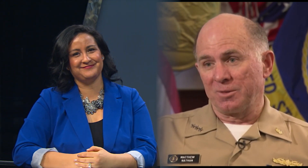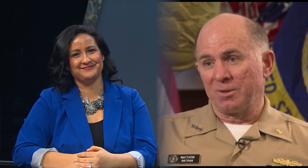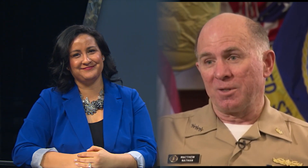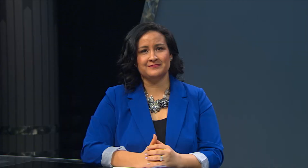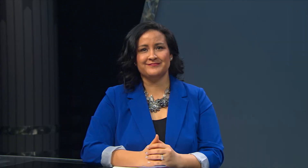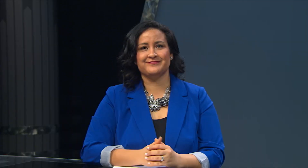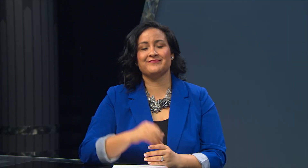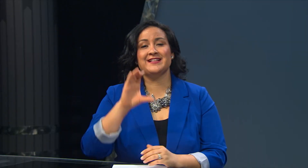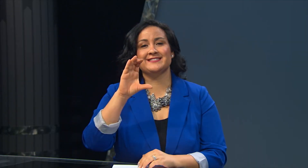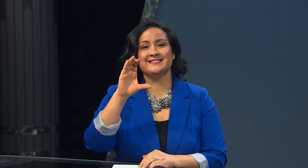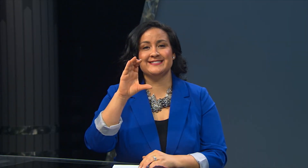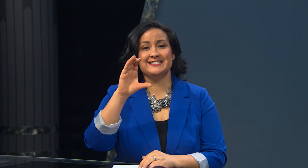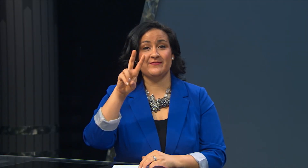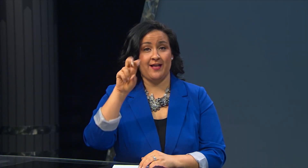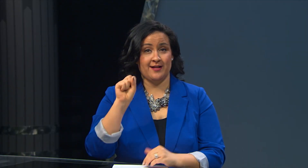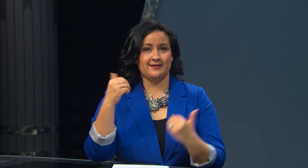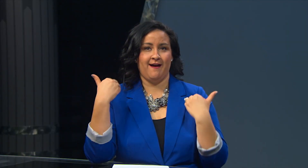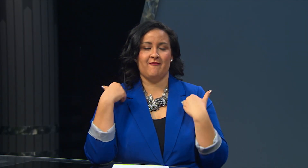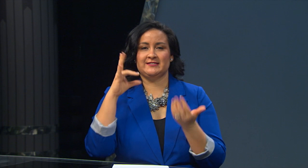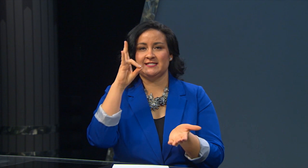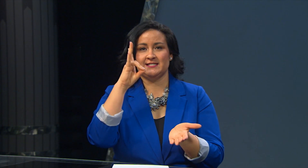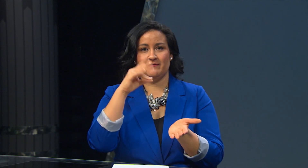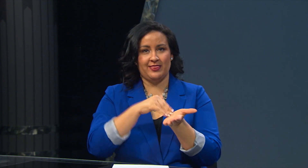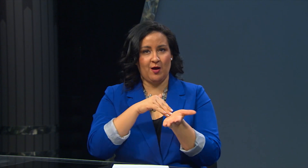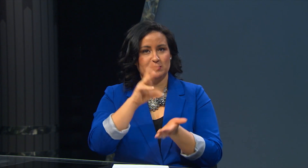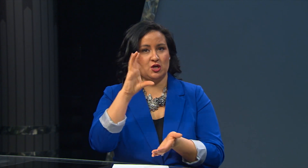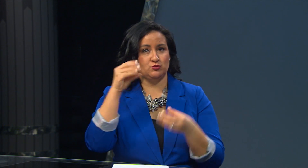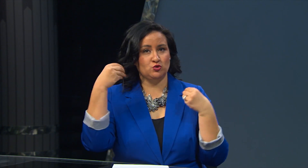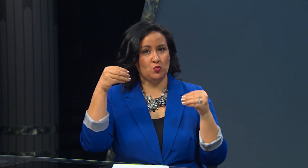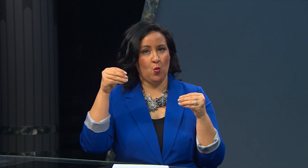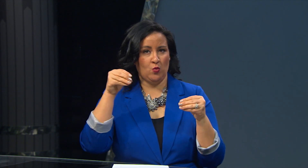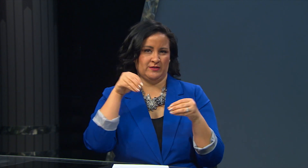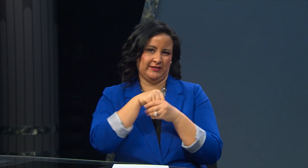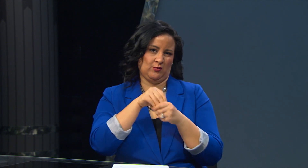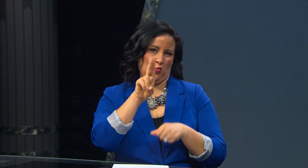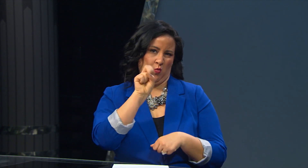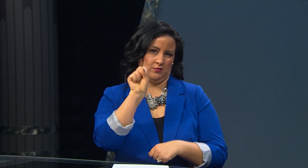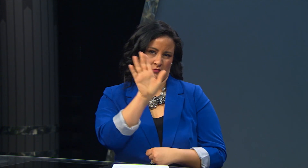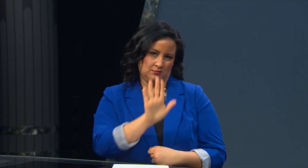CVS HAS 7600 STORES THROUGHOUT THE COUNTRY.